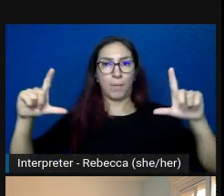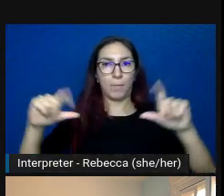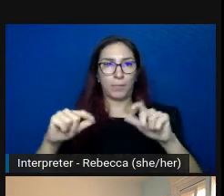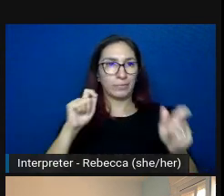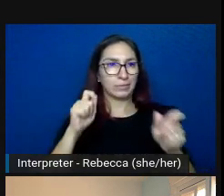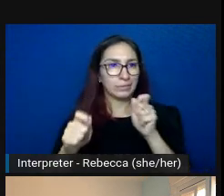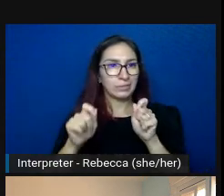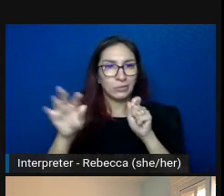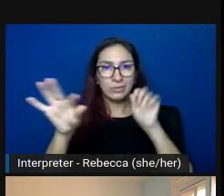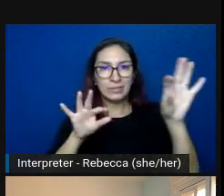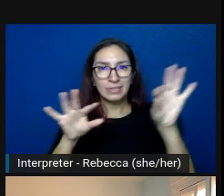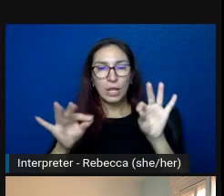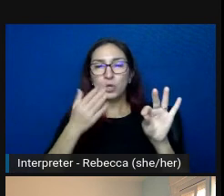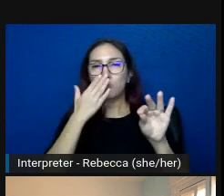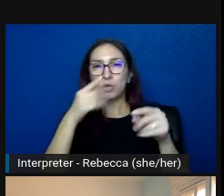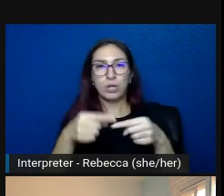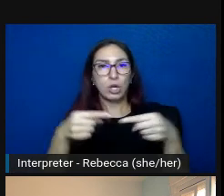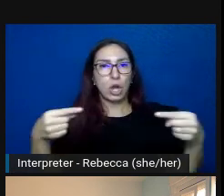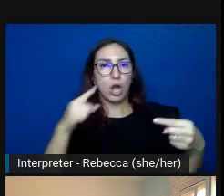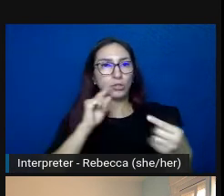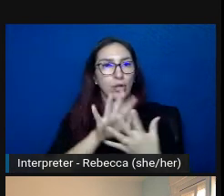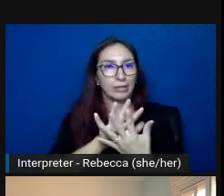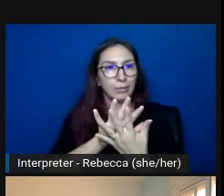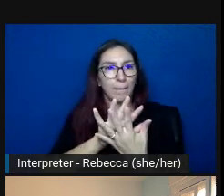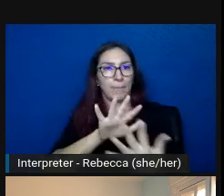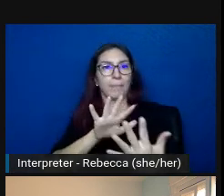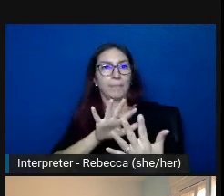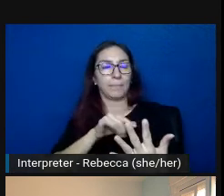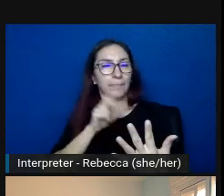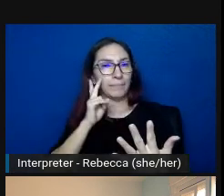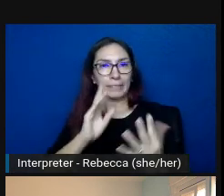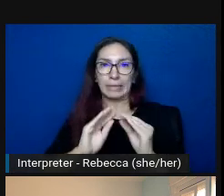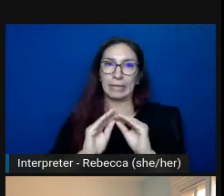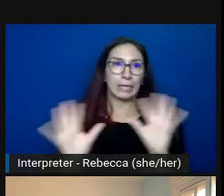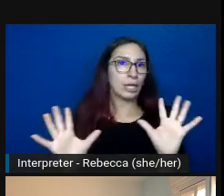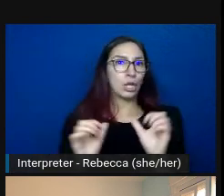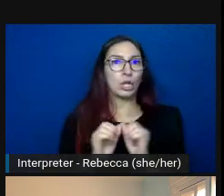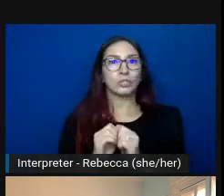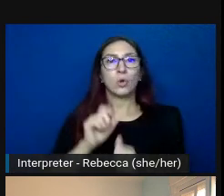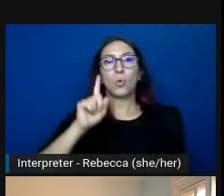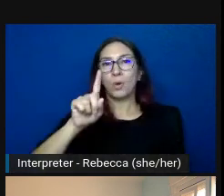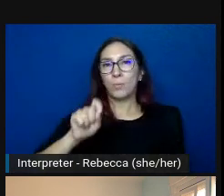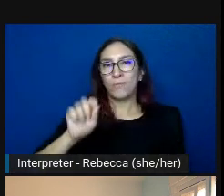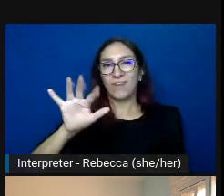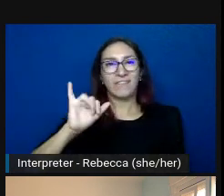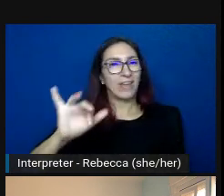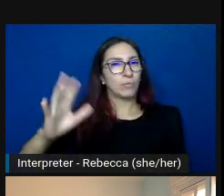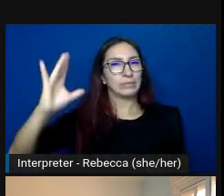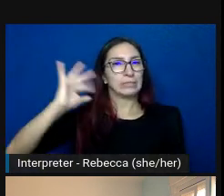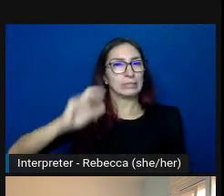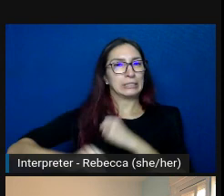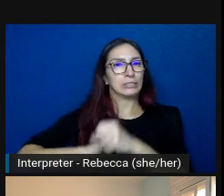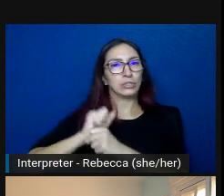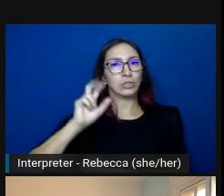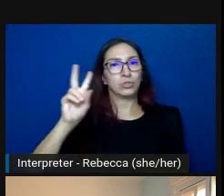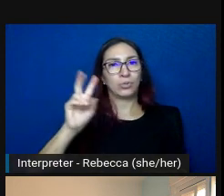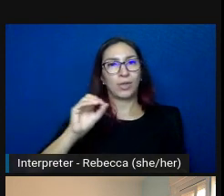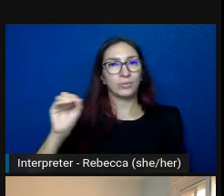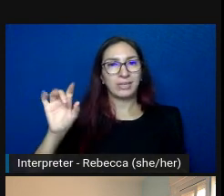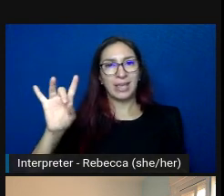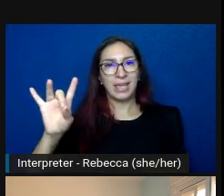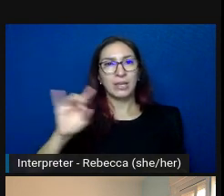At that point Joomla 1.5, 2008, Joomla was showing all the code